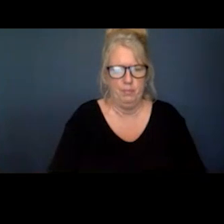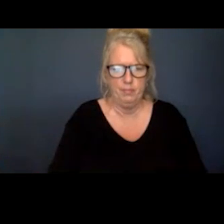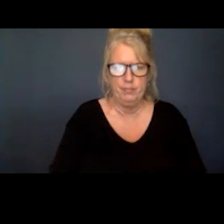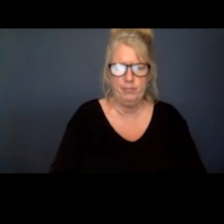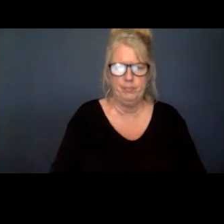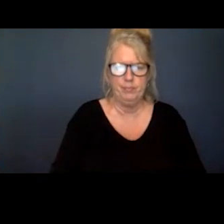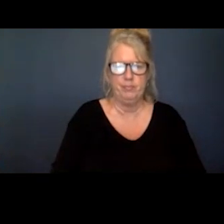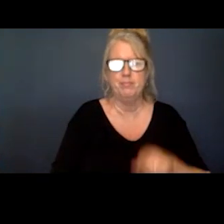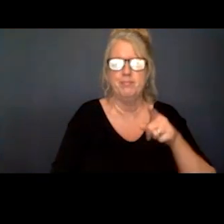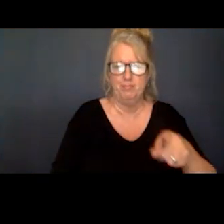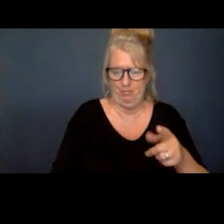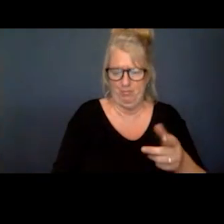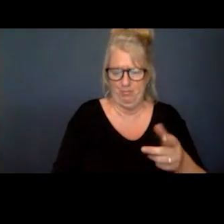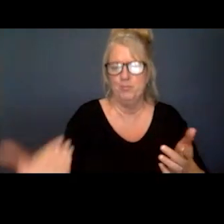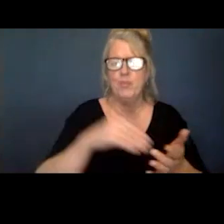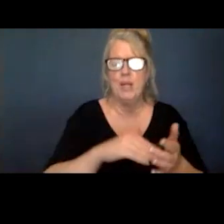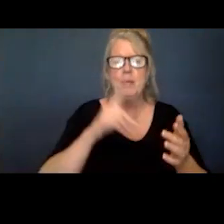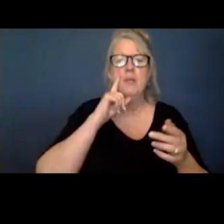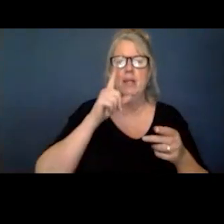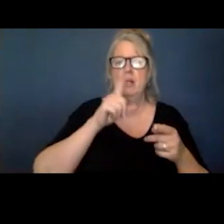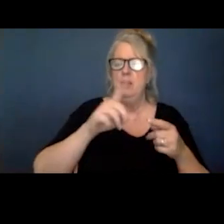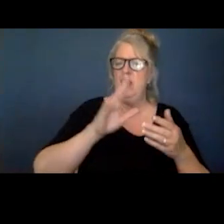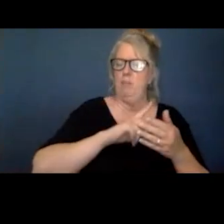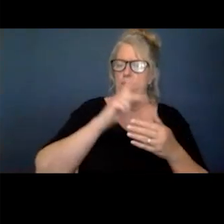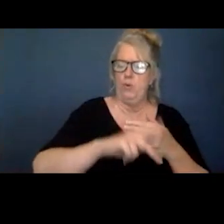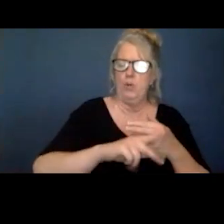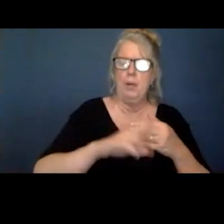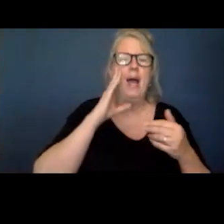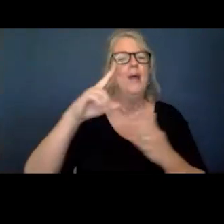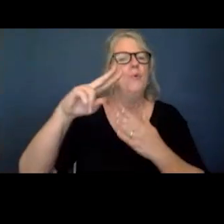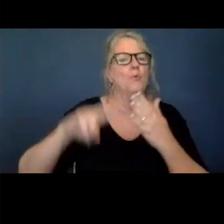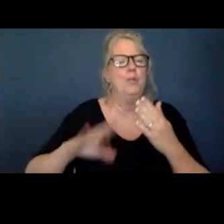Here again is our sample new path program. I'm going to read through this description.